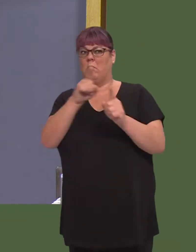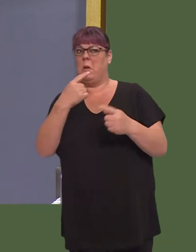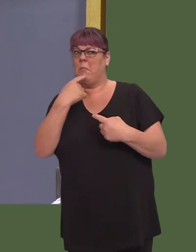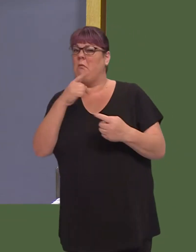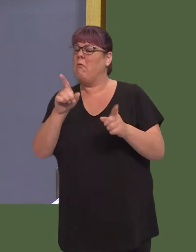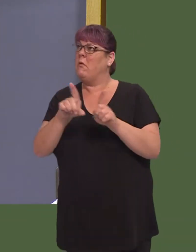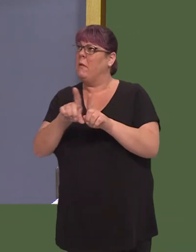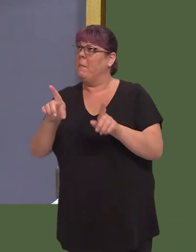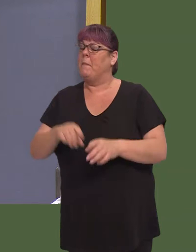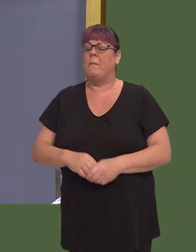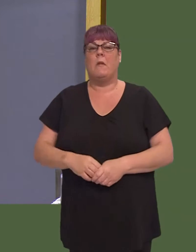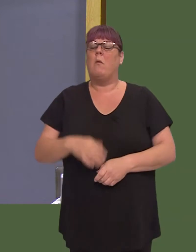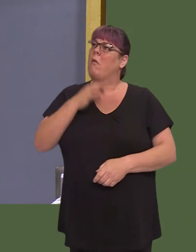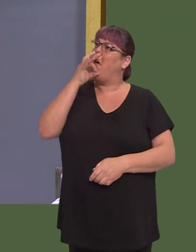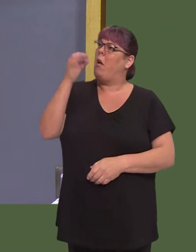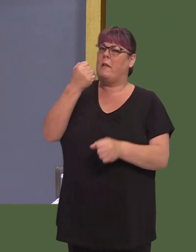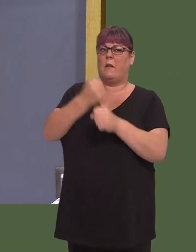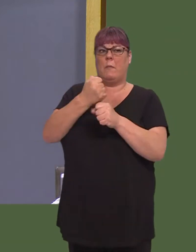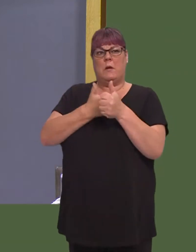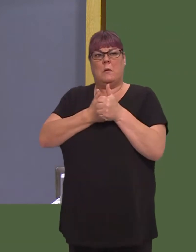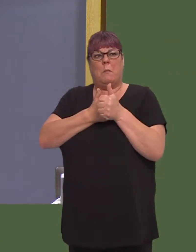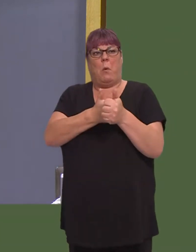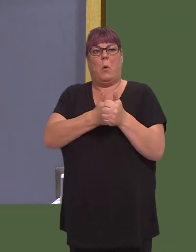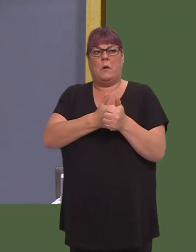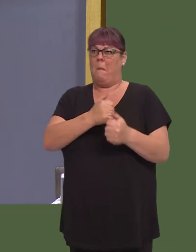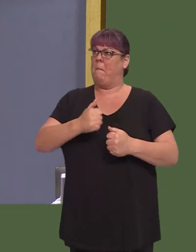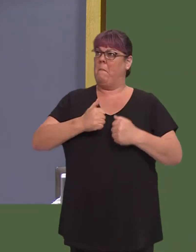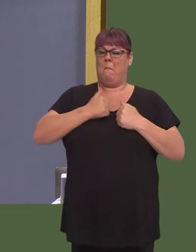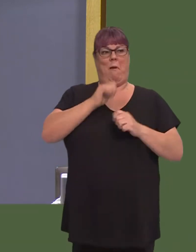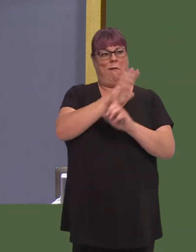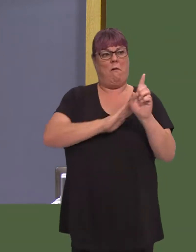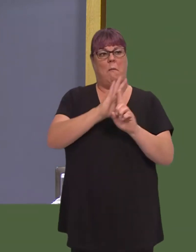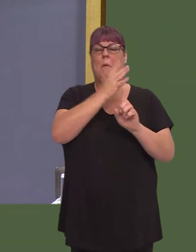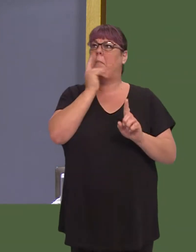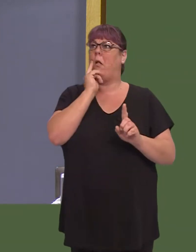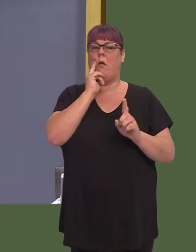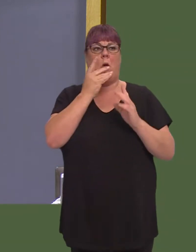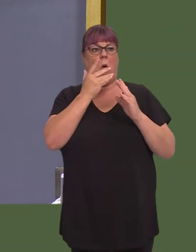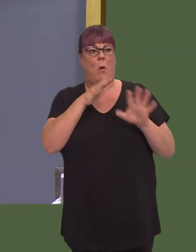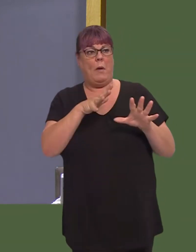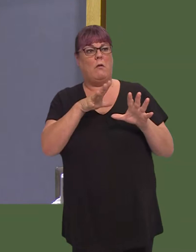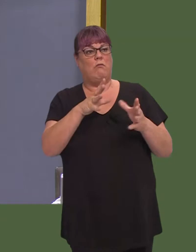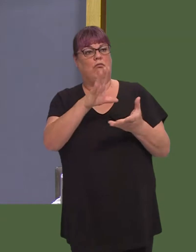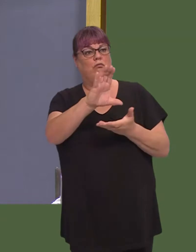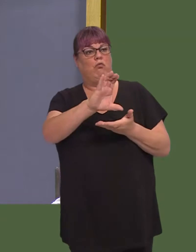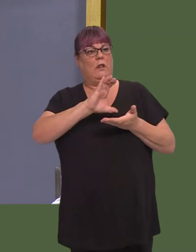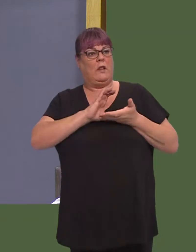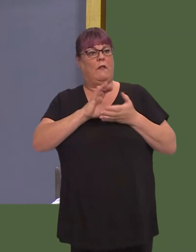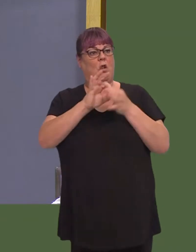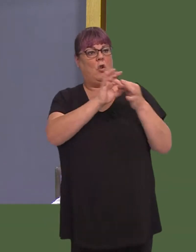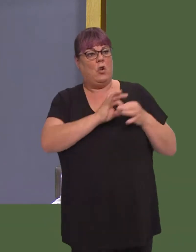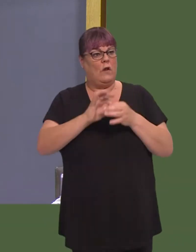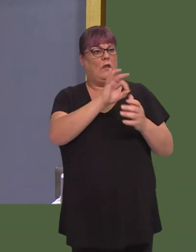if calls took over half an hour to respond to on a red call. As far as red calls are